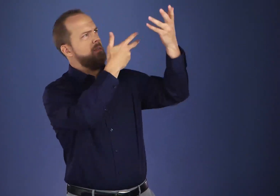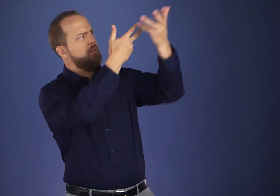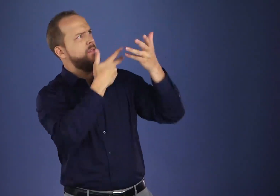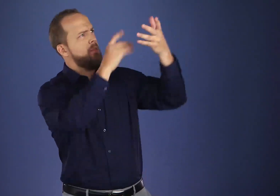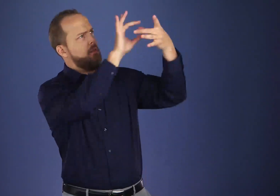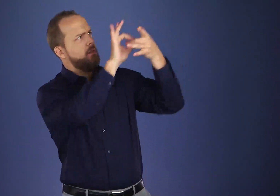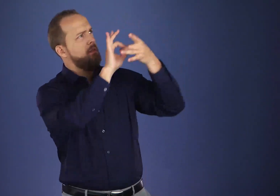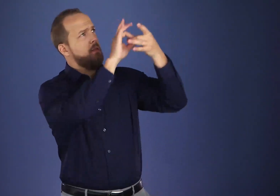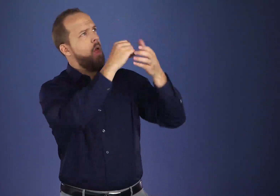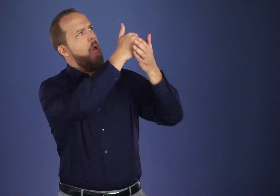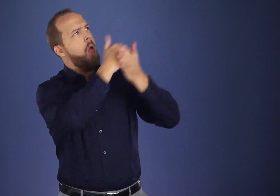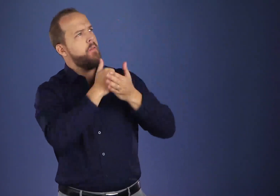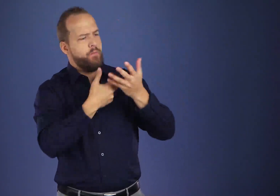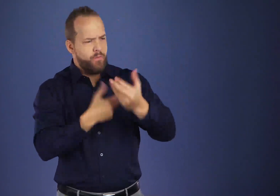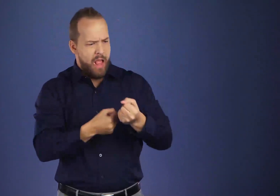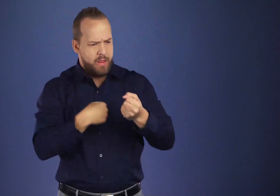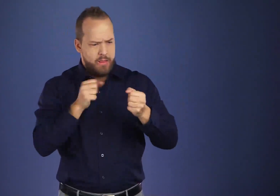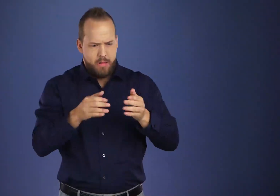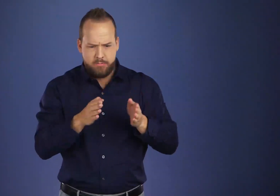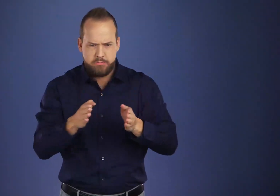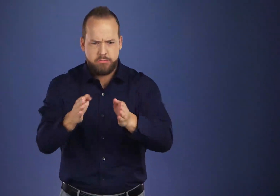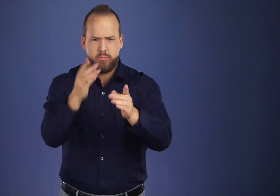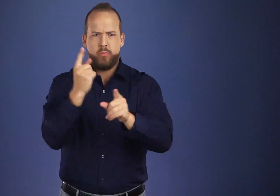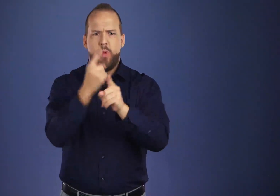shall we be able to let Him in?